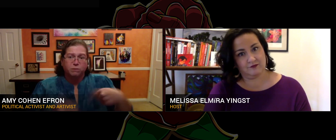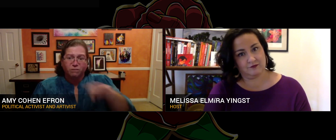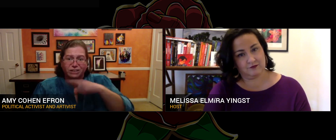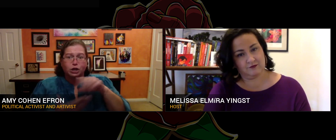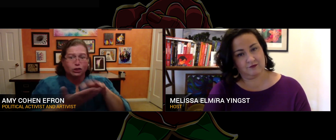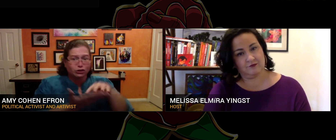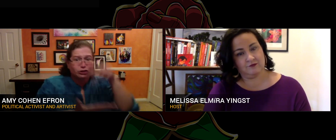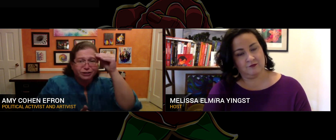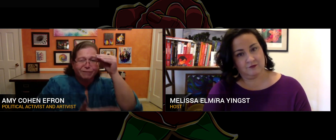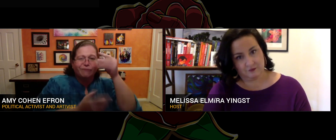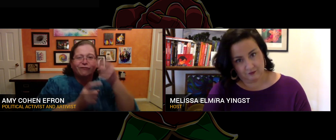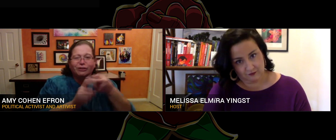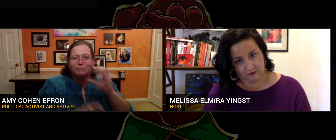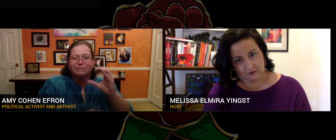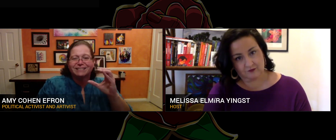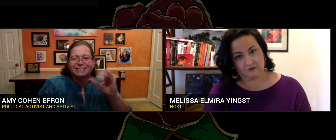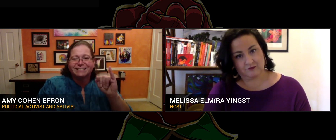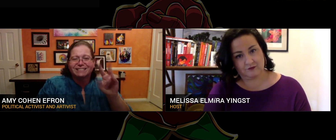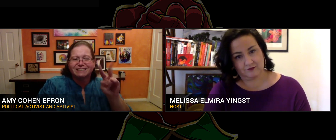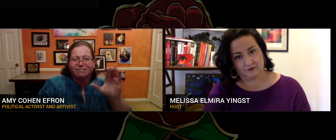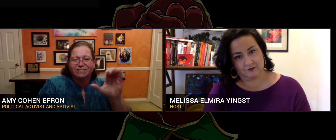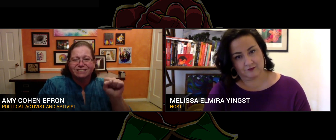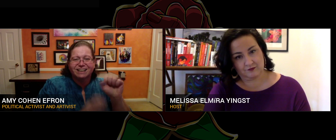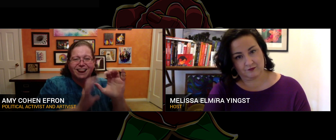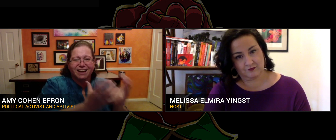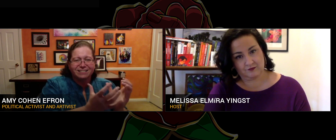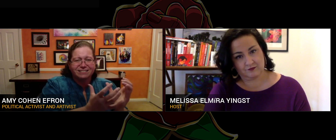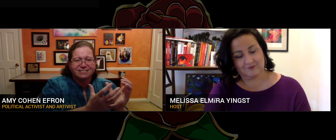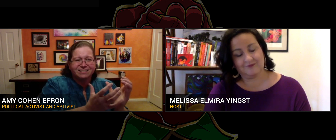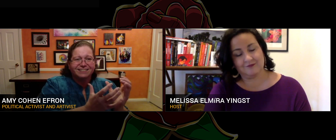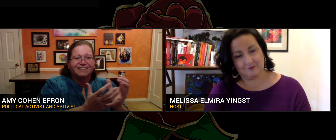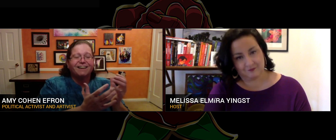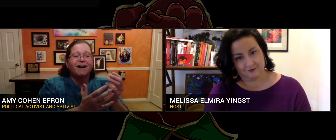Some of us learned from our Civics class back in